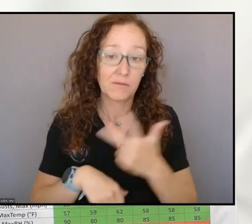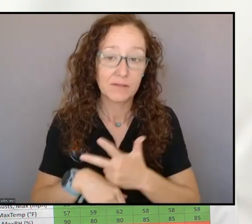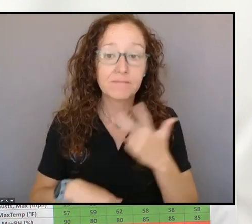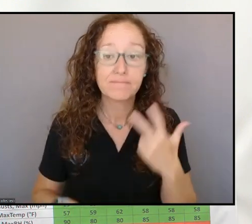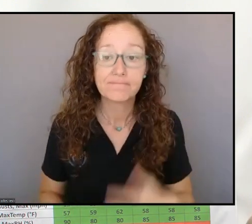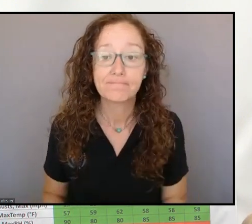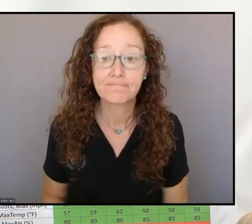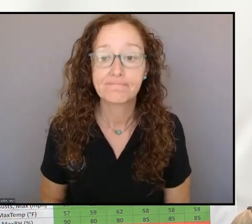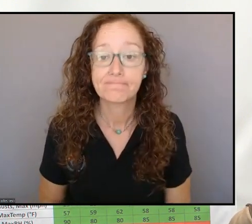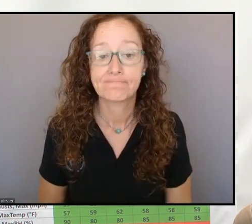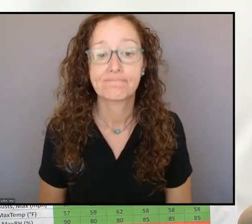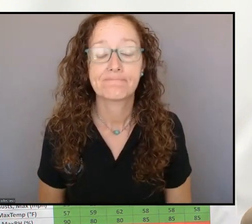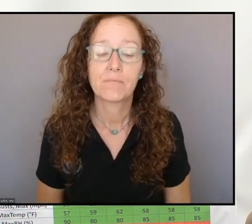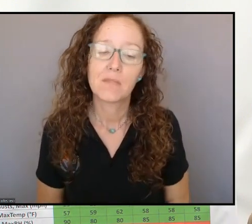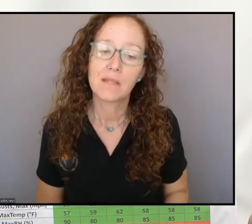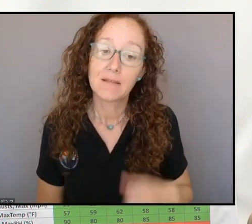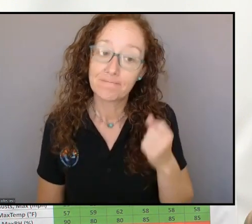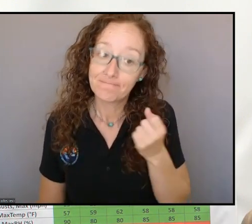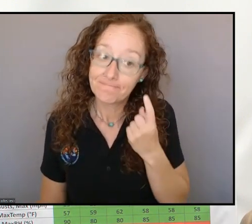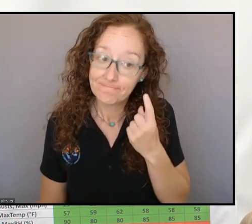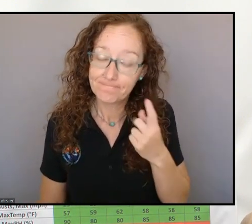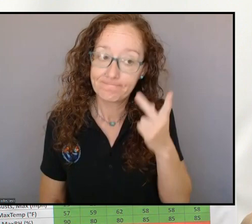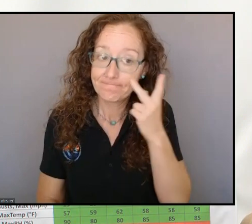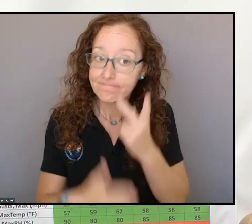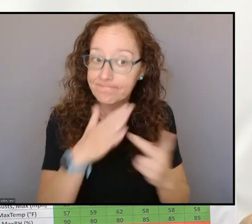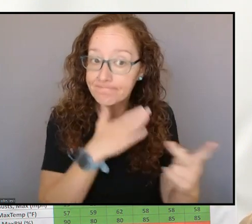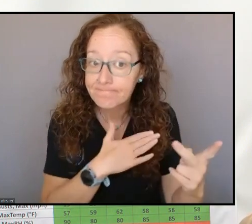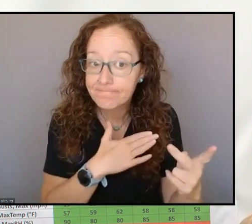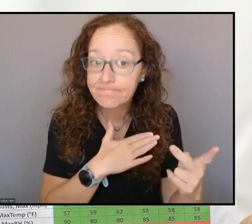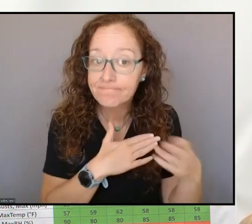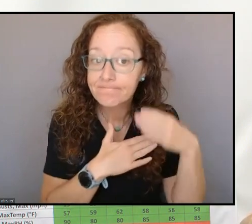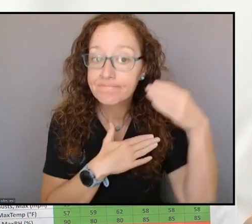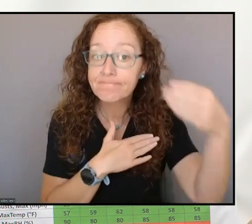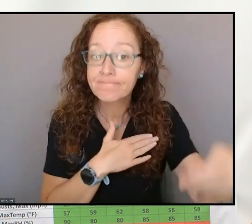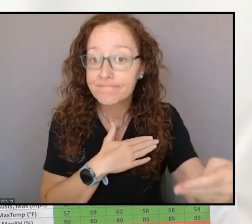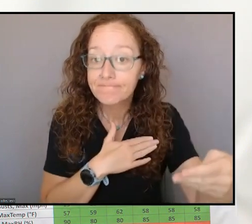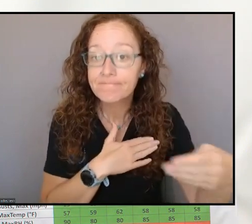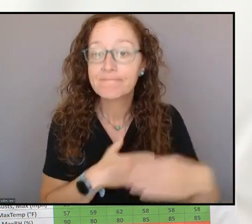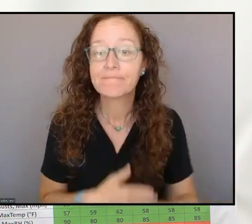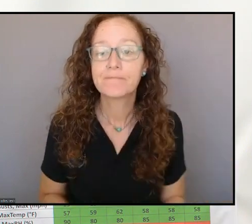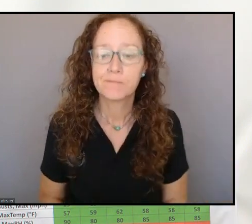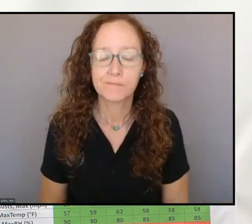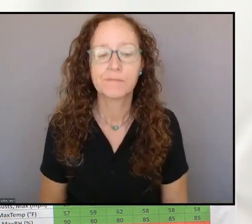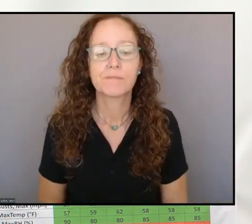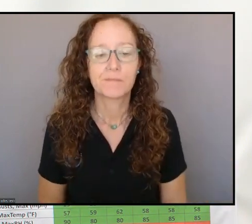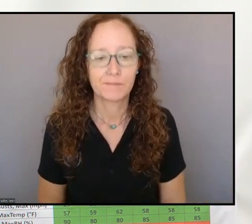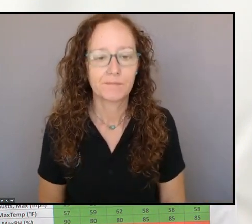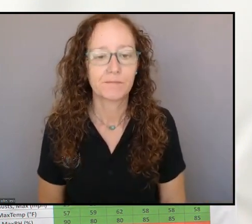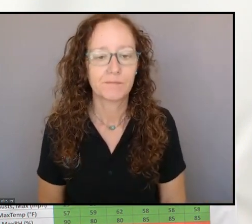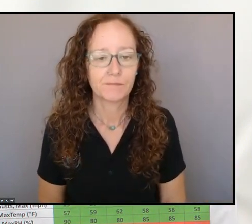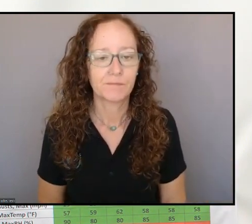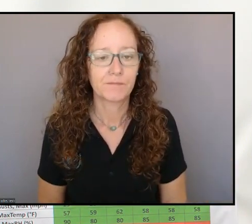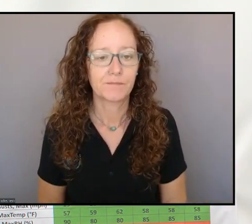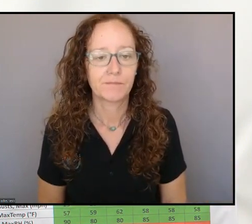looking into the future, we'll go to the next slide here. And so this is a little bit hard to see because I captured this